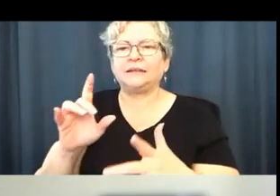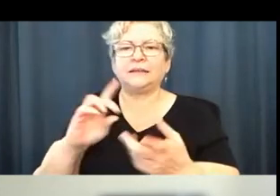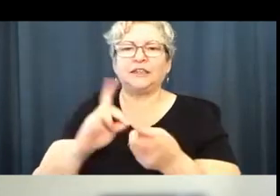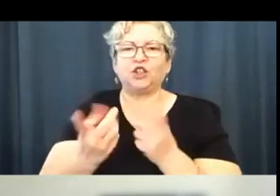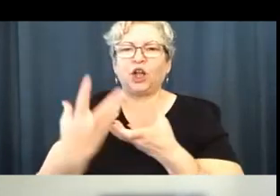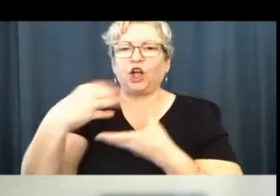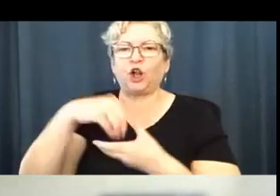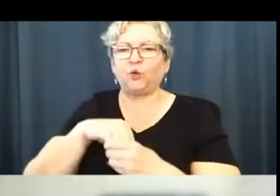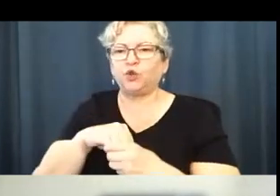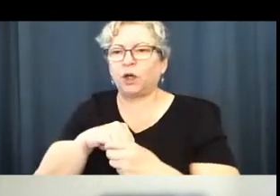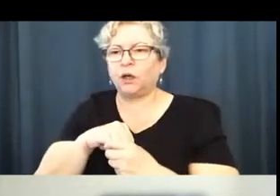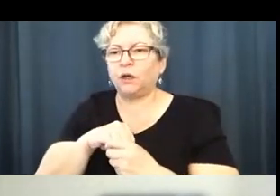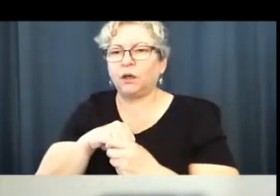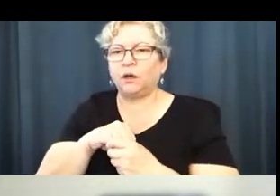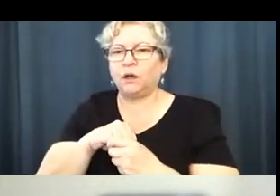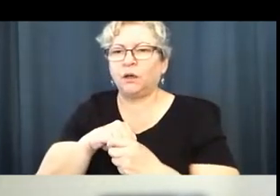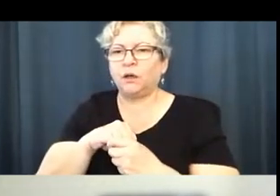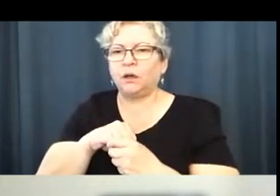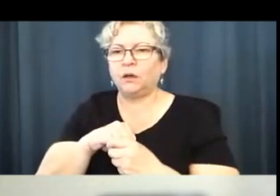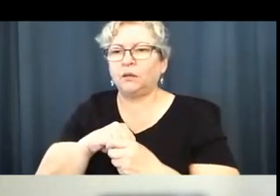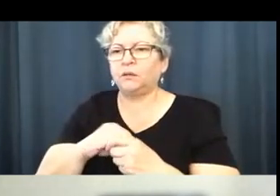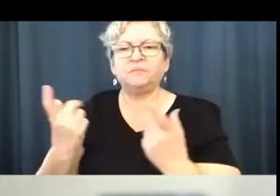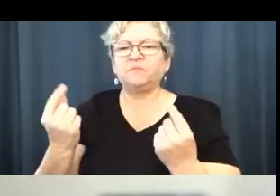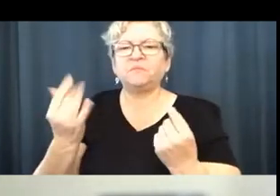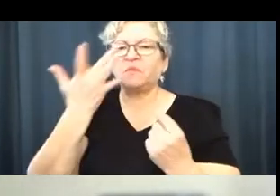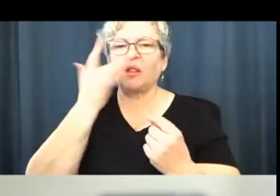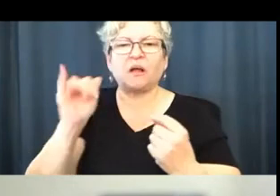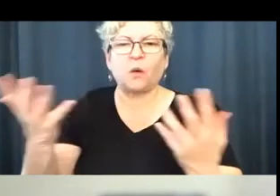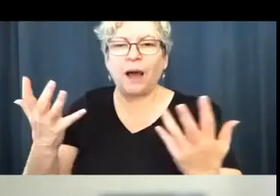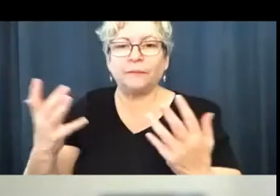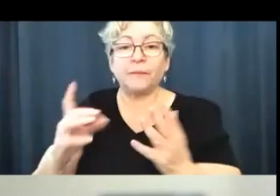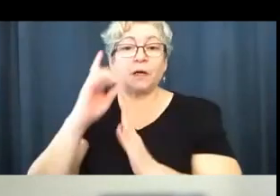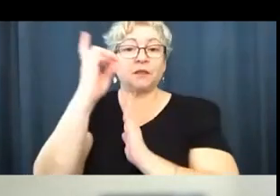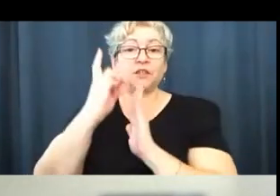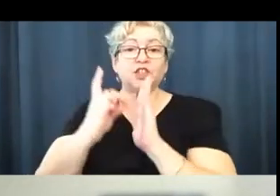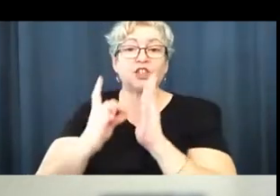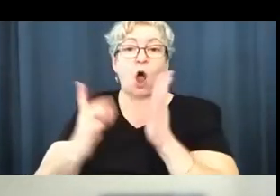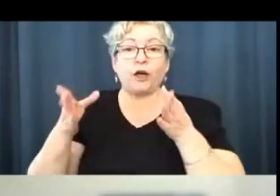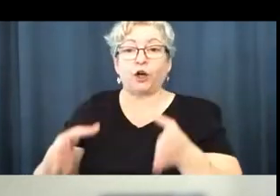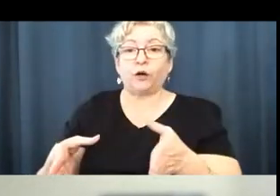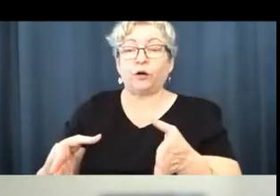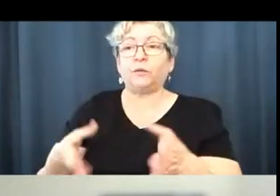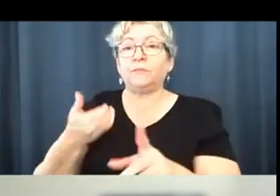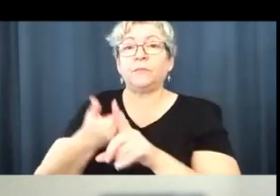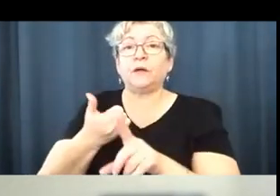So, what would one be the designers, right? The designer again have to have the vision